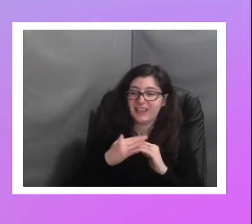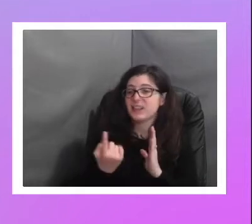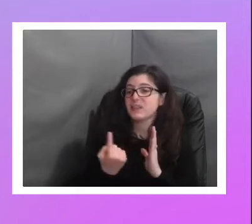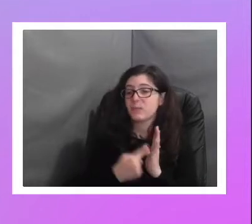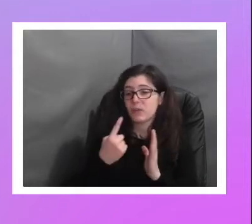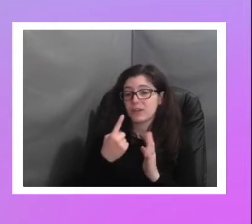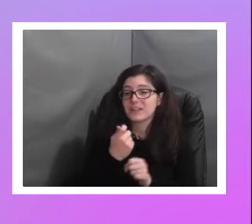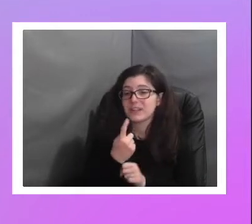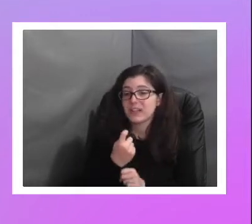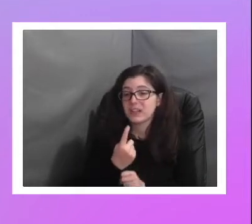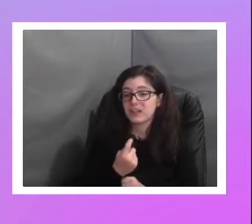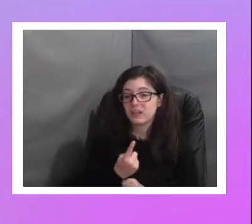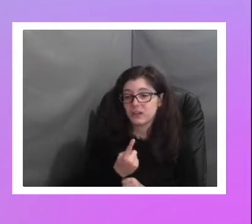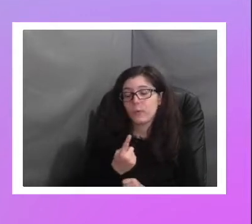if not several times a year.